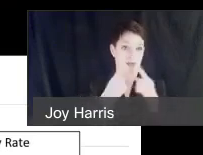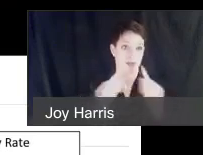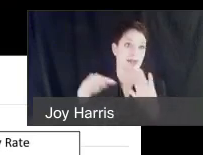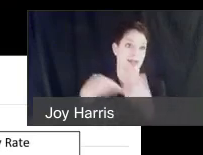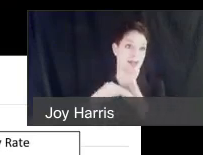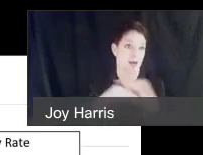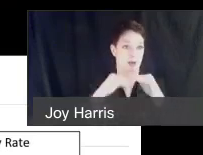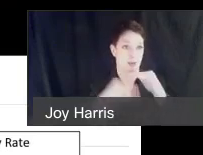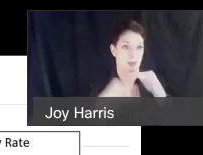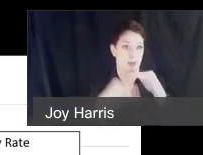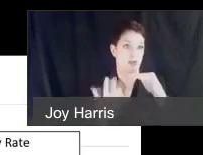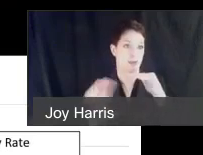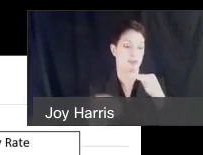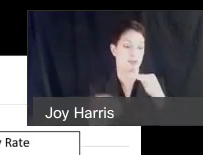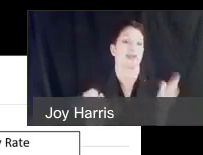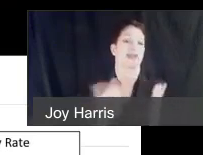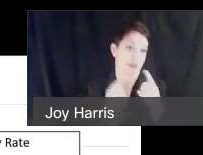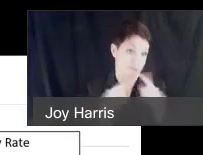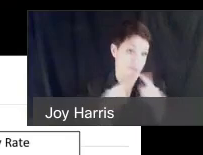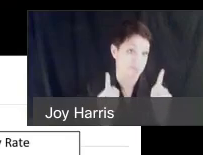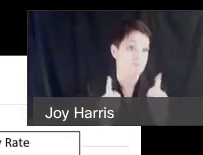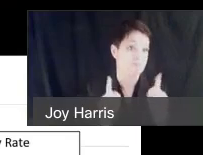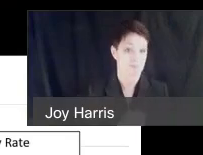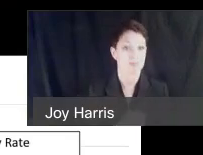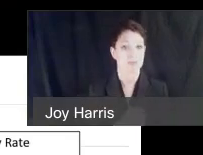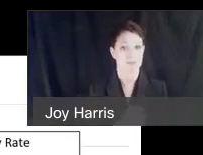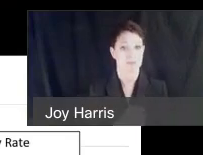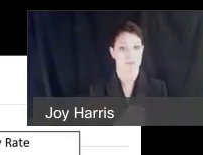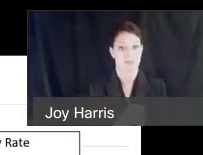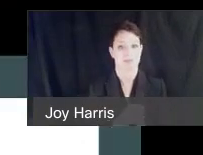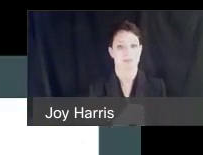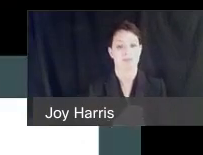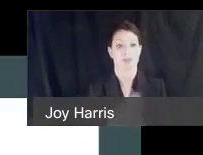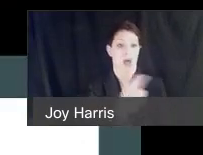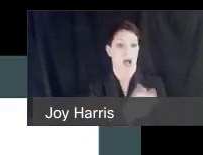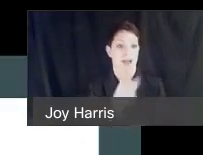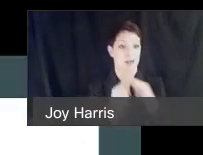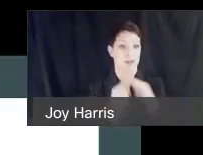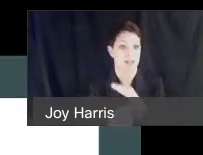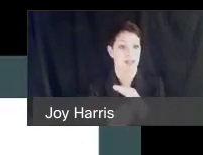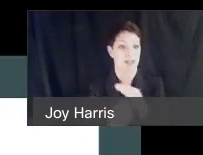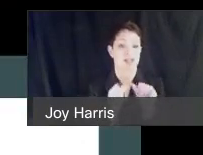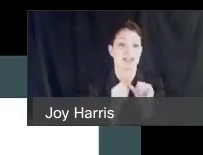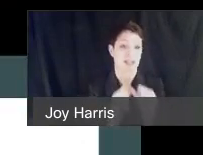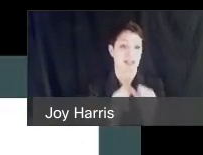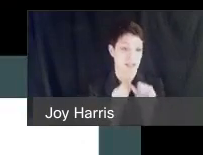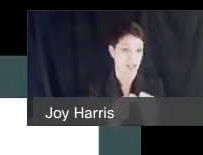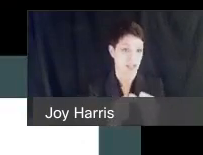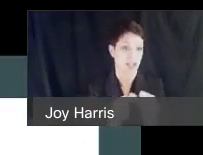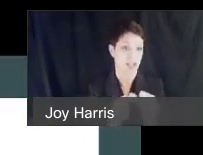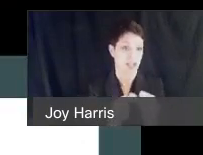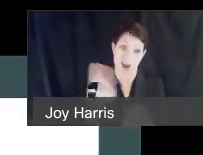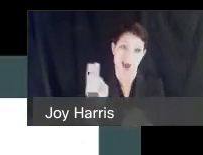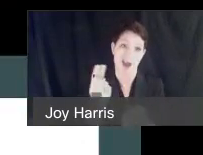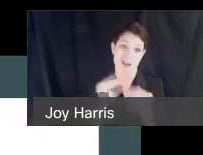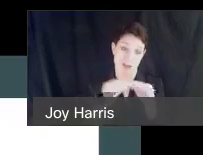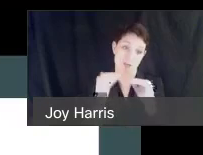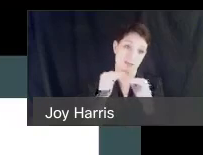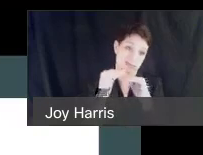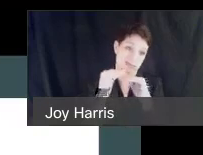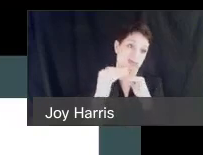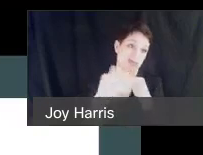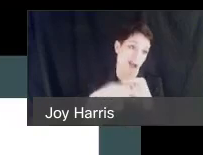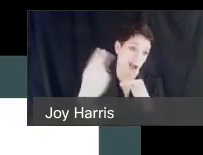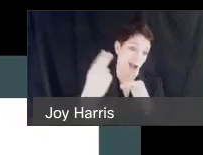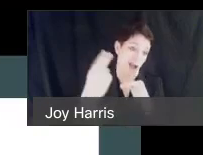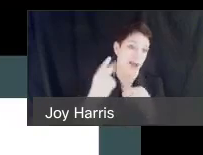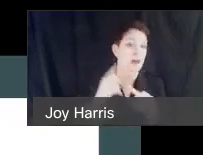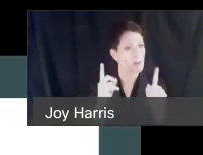again. Our hospitalizations continue to remain high but have stayed pretty stable since last